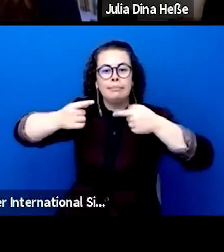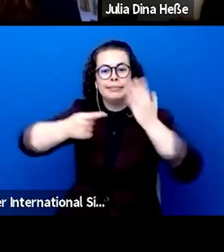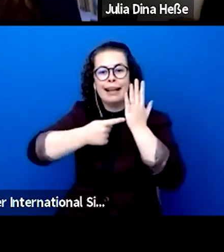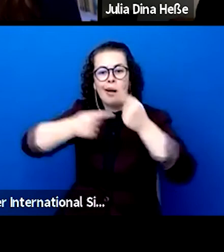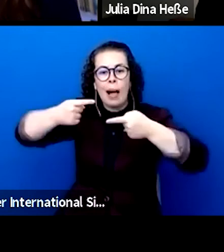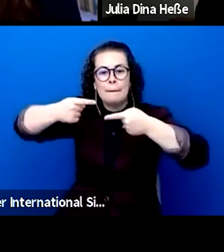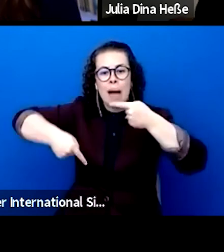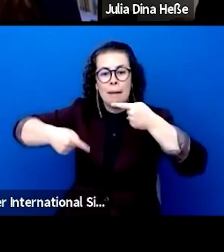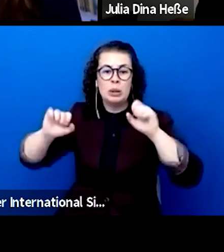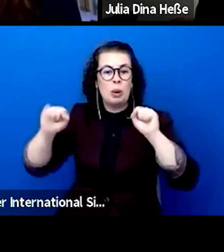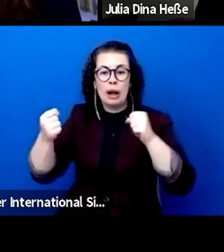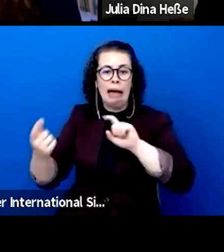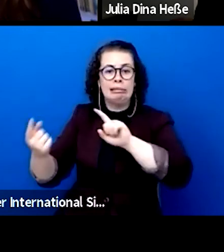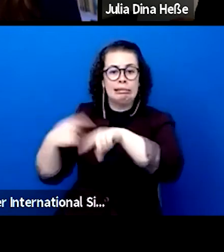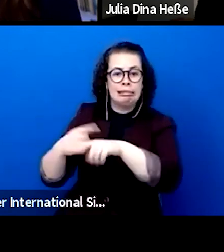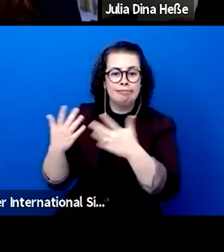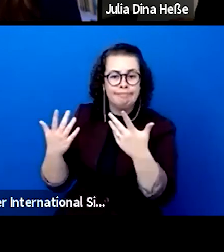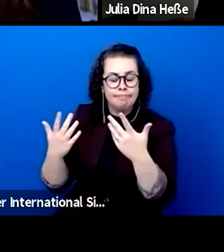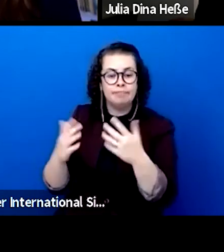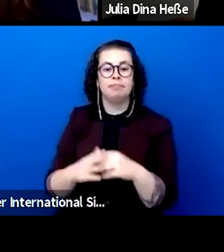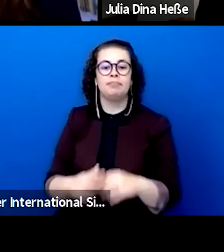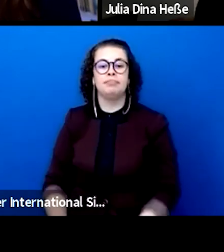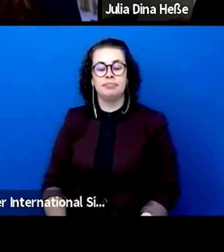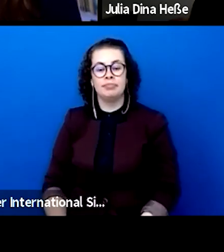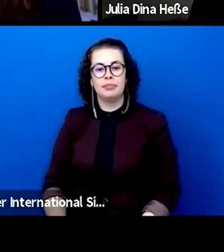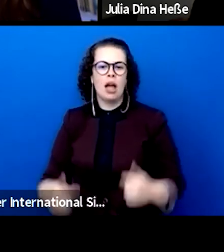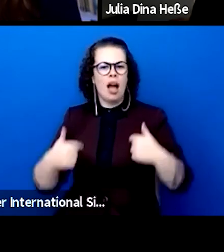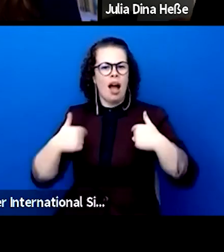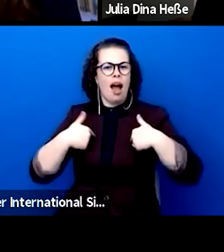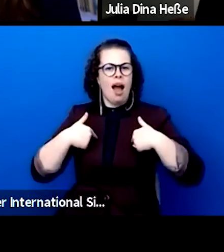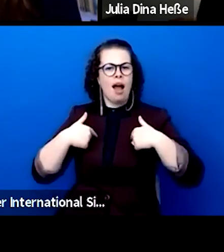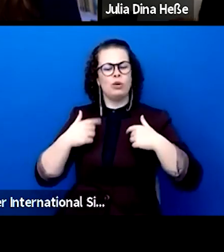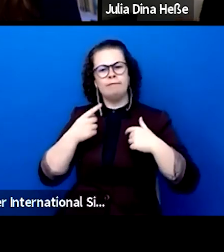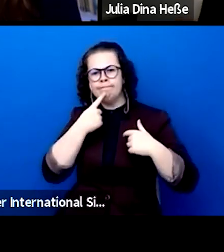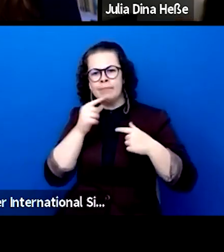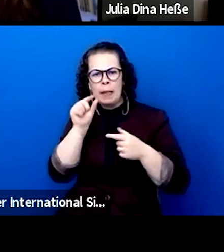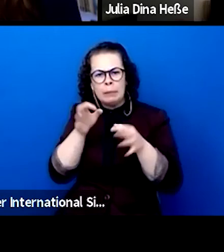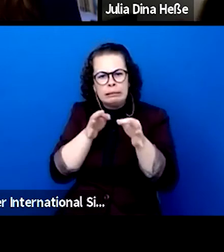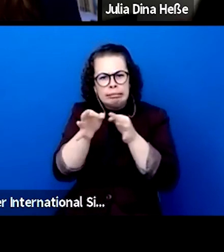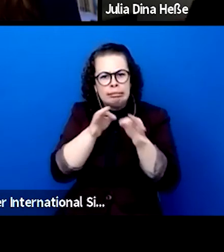again, I try to talk about the educational system. I absolutely agree Farnaz with the lingua,l